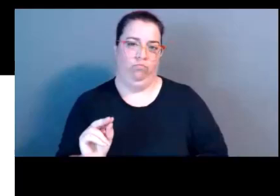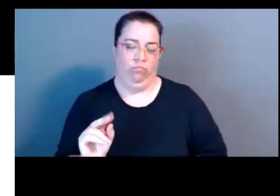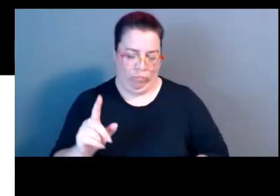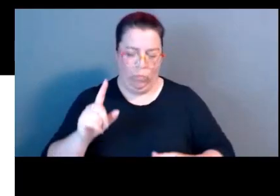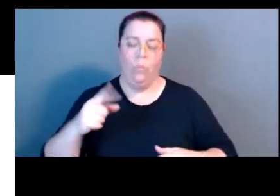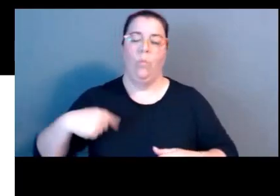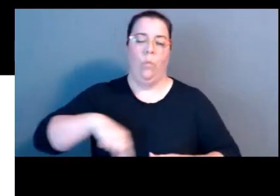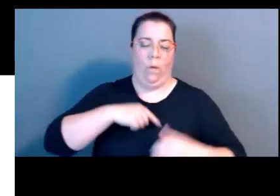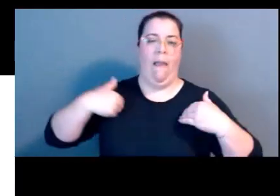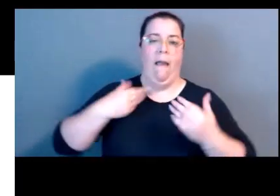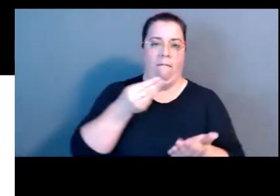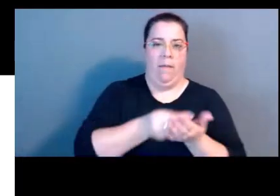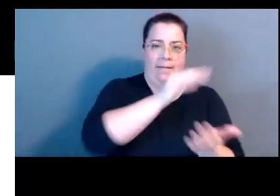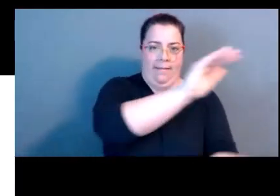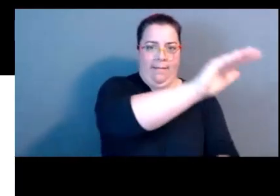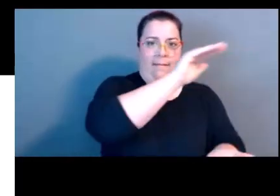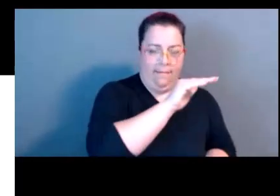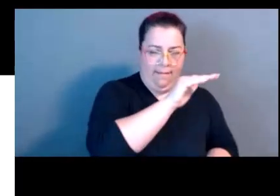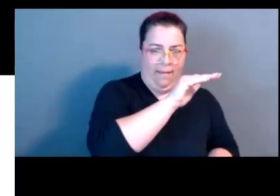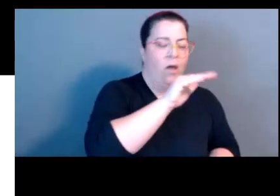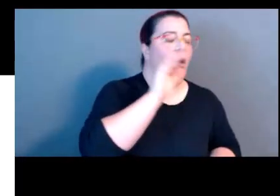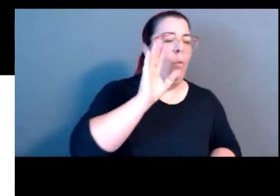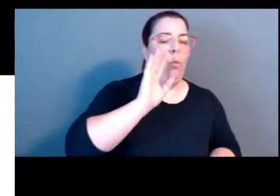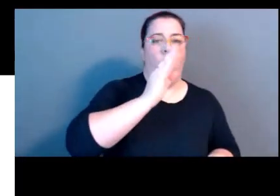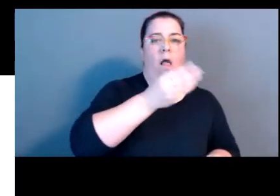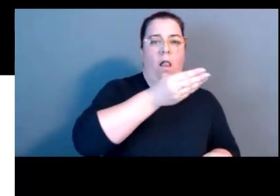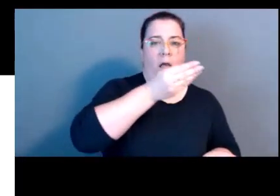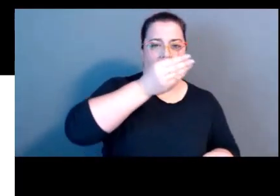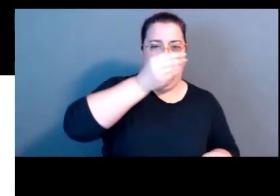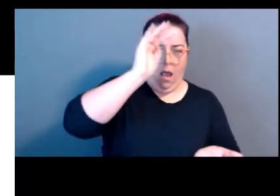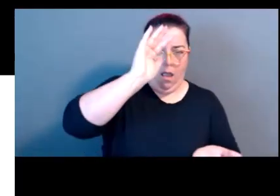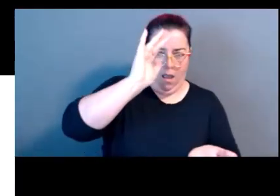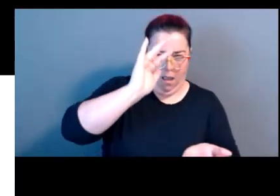However, if you meet or exceed this threshold, your application can be considered.